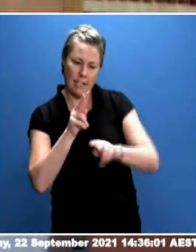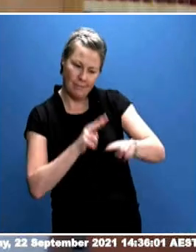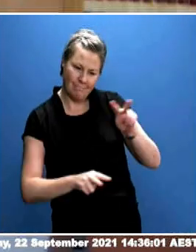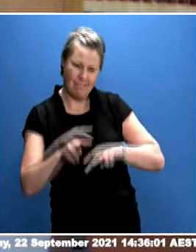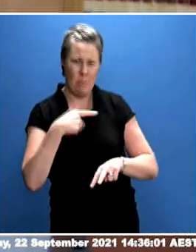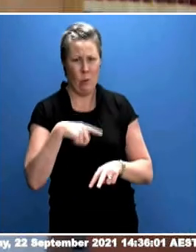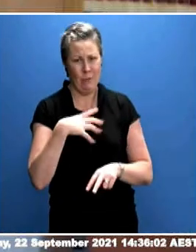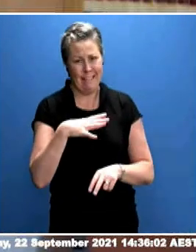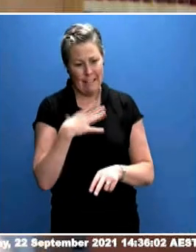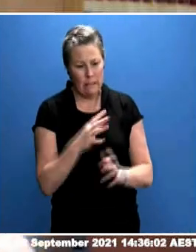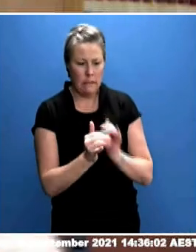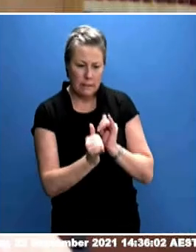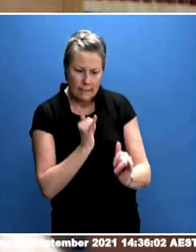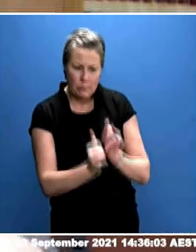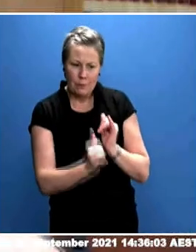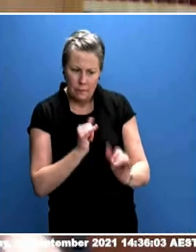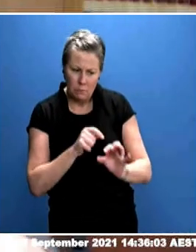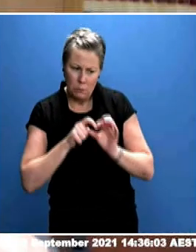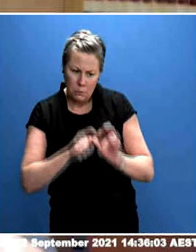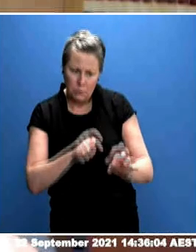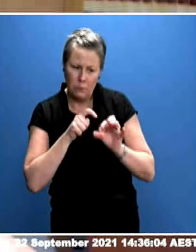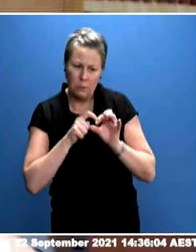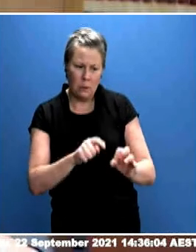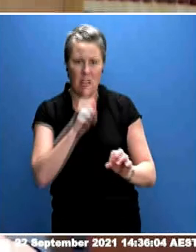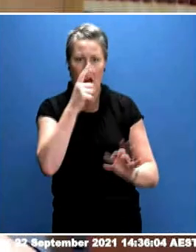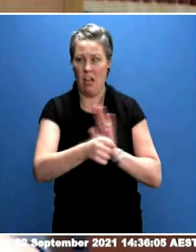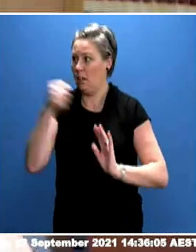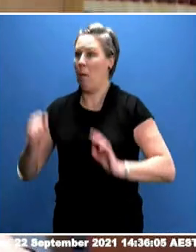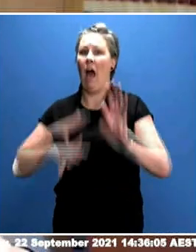While some of our children may have that already on file, we wouldn't be in a